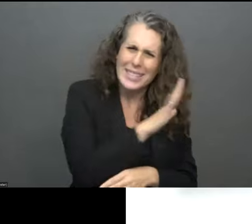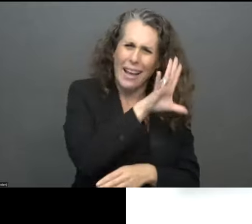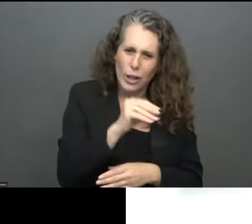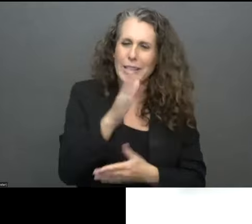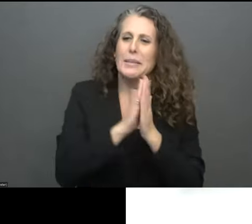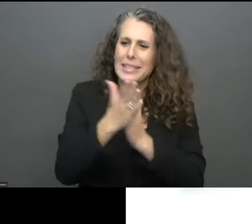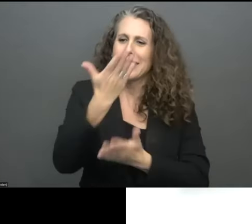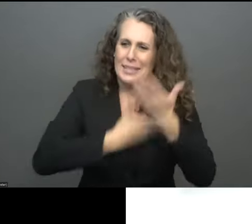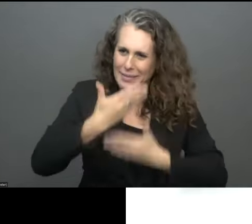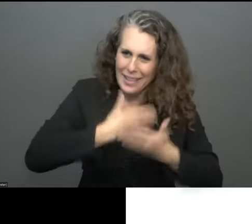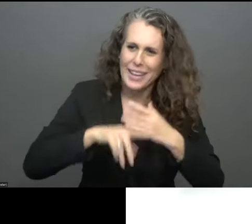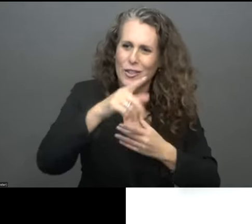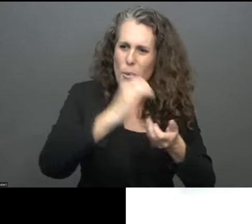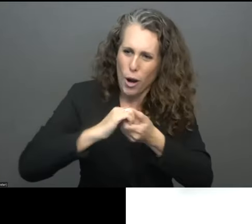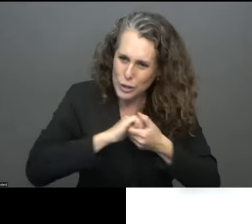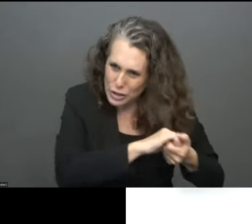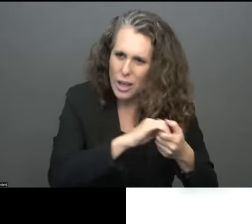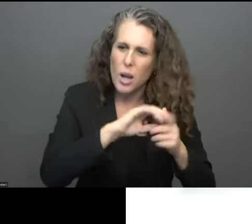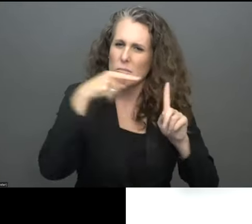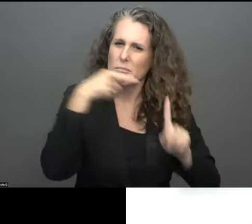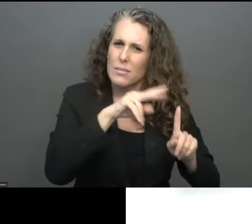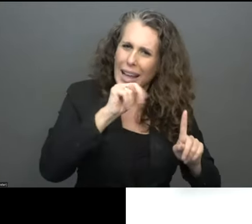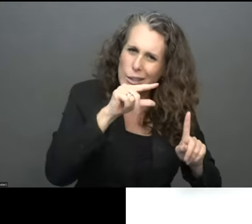Nigeria, gives me the rupee mo of accurately swingy international side savers late for